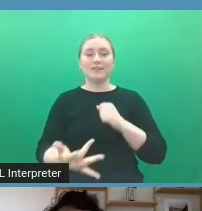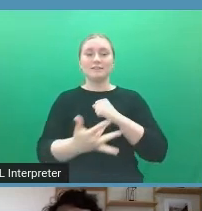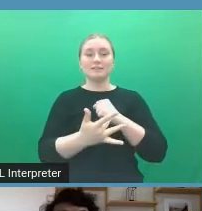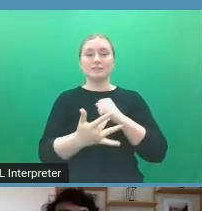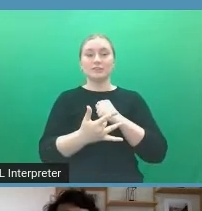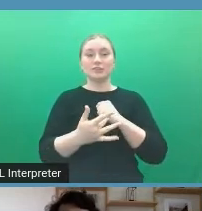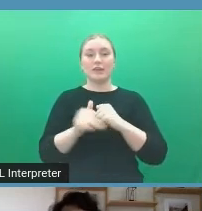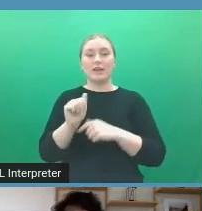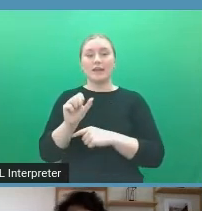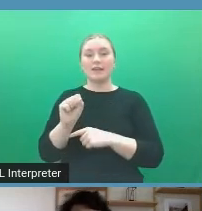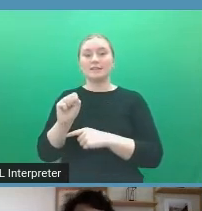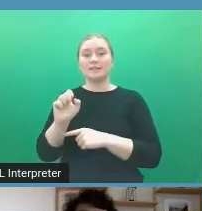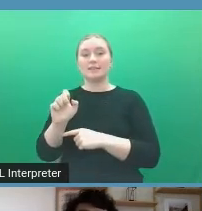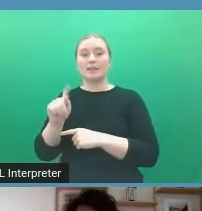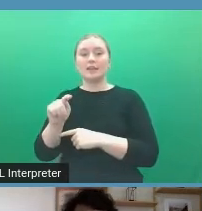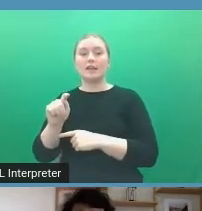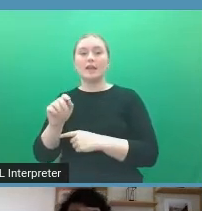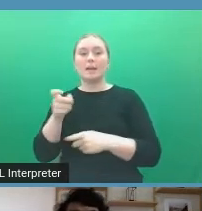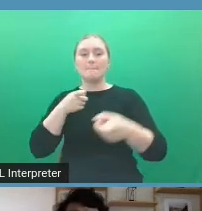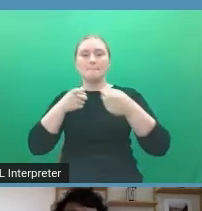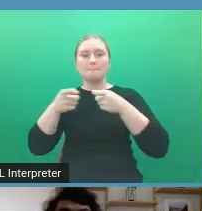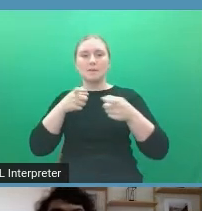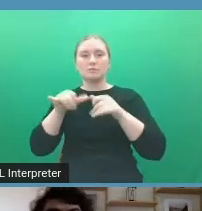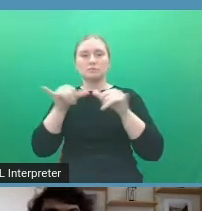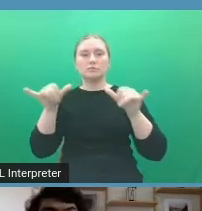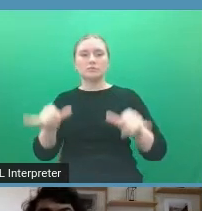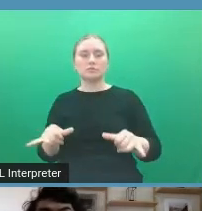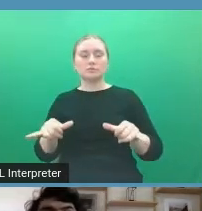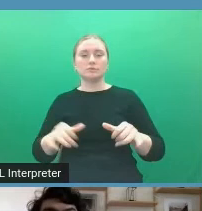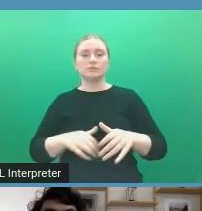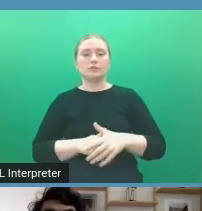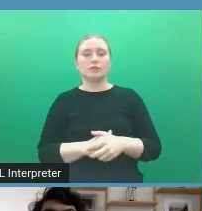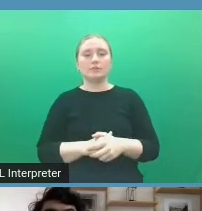system would reason about the objects and the provenance and things of this nature, digital